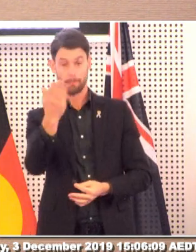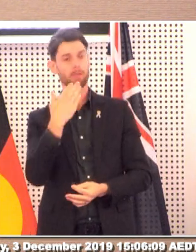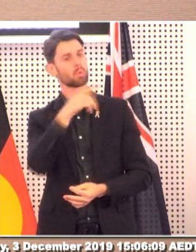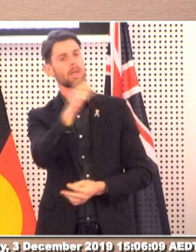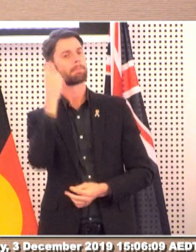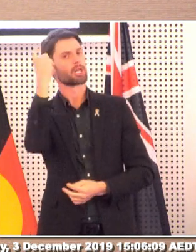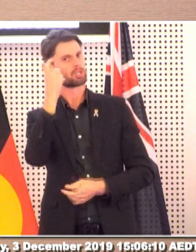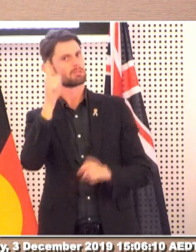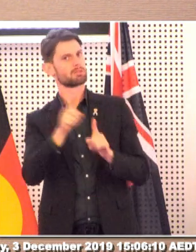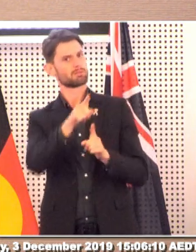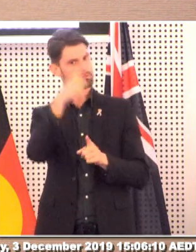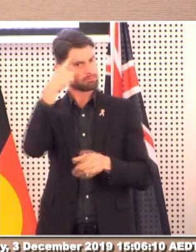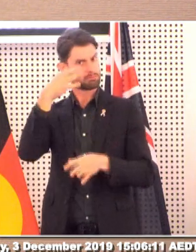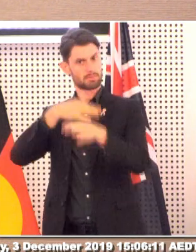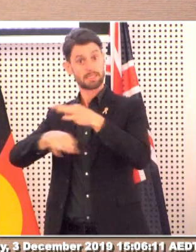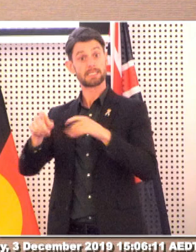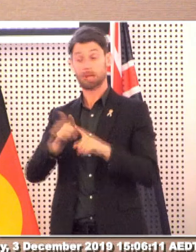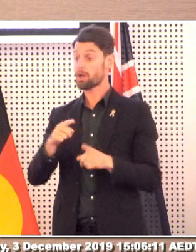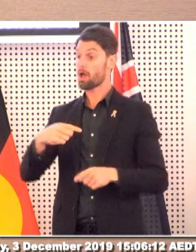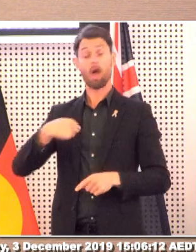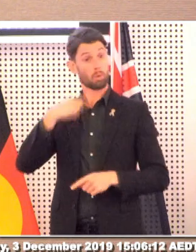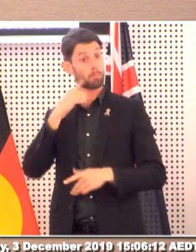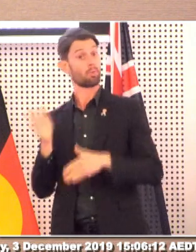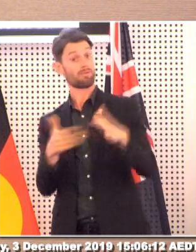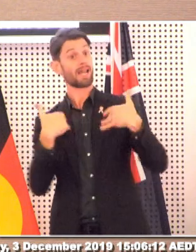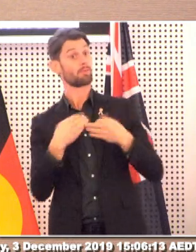moving in with you. You don’t know me, you don’t know anything about me.